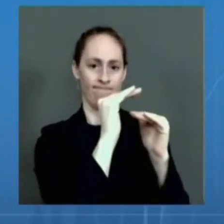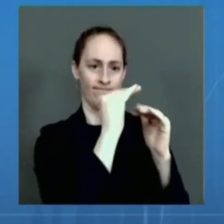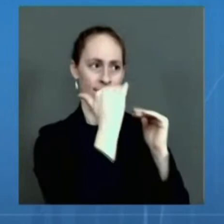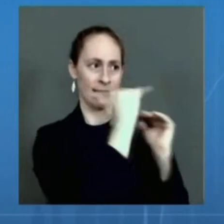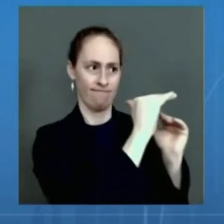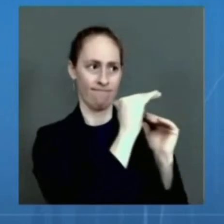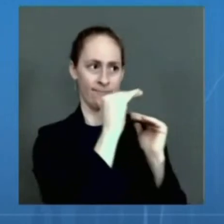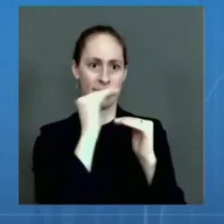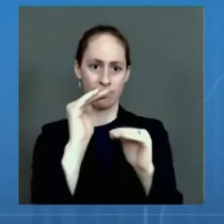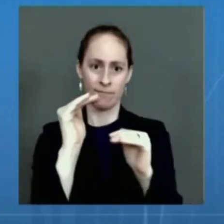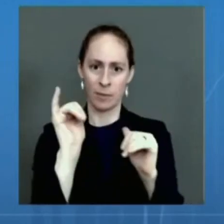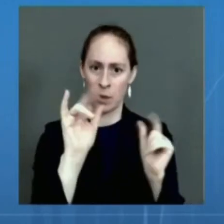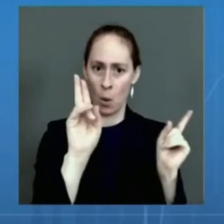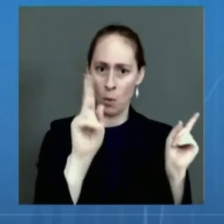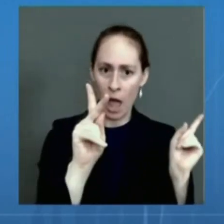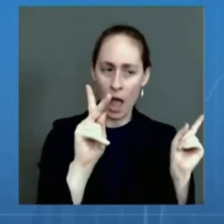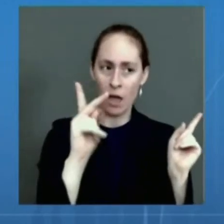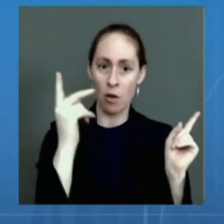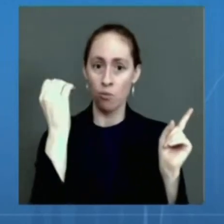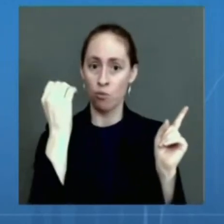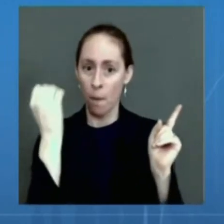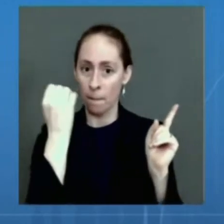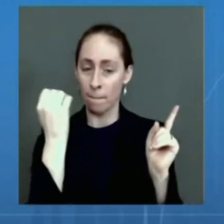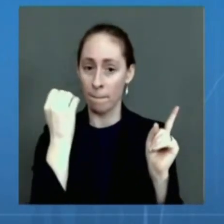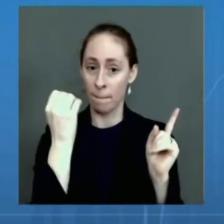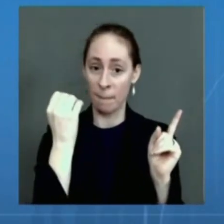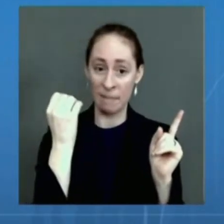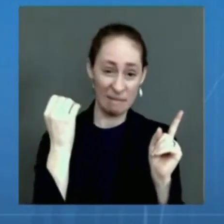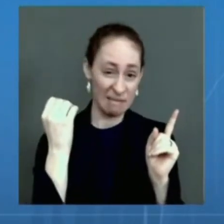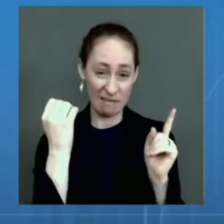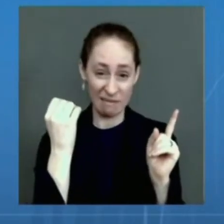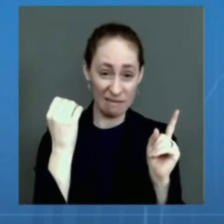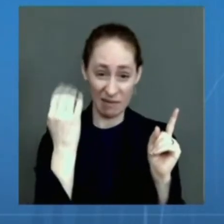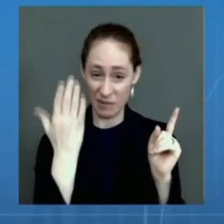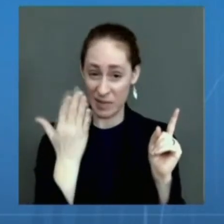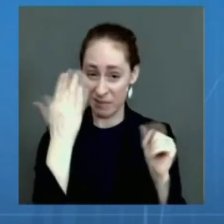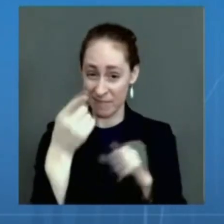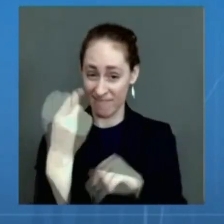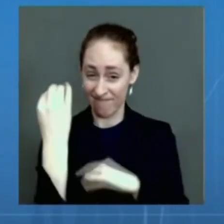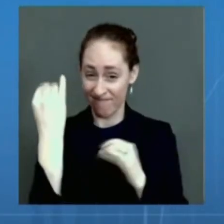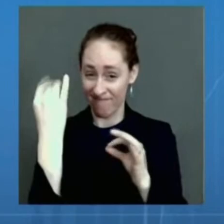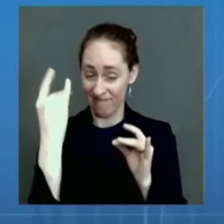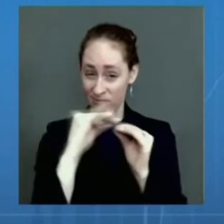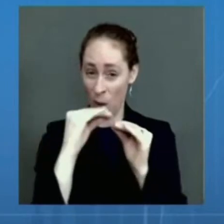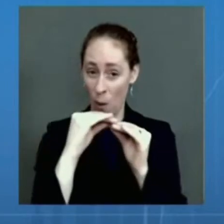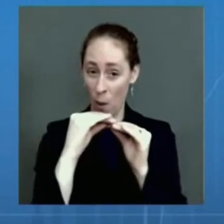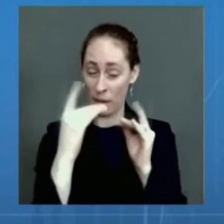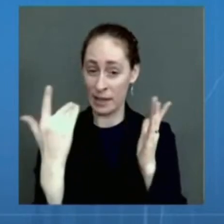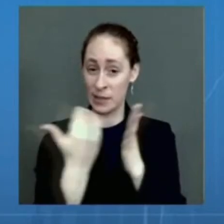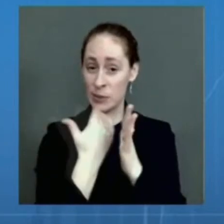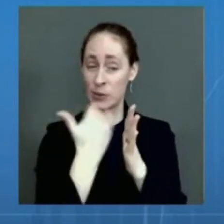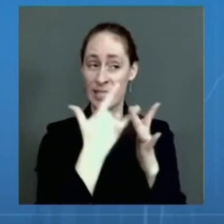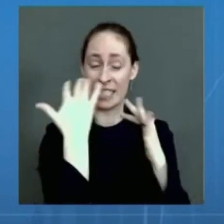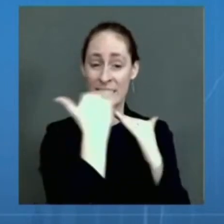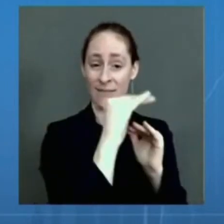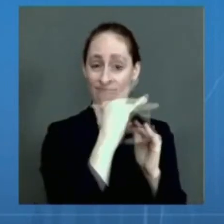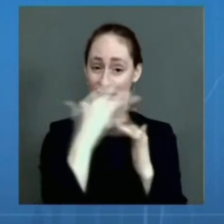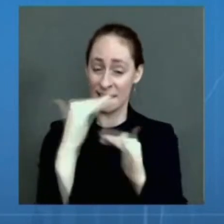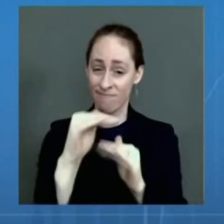THANKS SO MUCH. TWO QUESTIONS. ARE YOU RECONSIDERING TRAVEL FROM THE UK OR EU GIVEN THE COVID OUT BREAKS THERE AND I